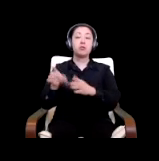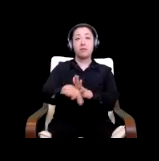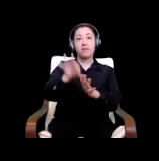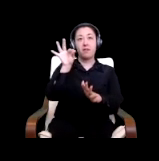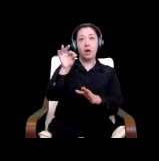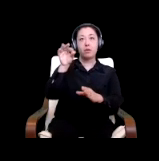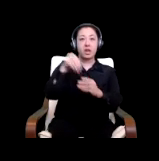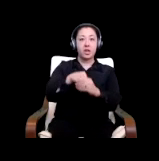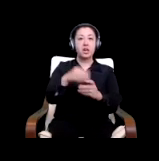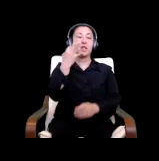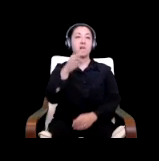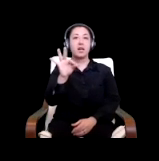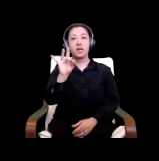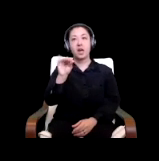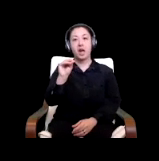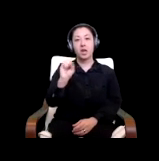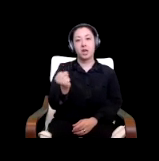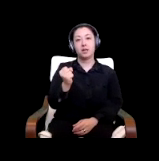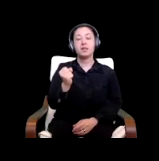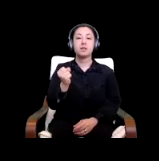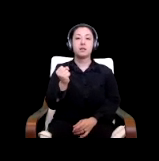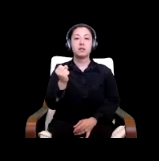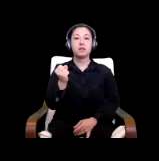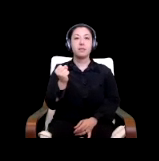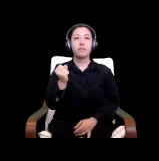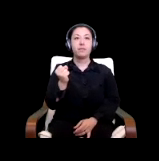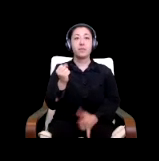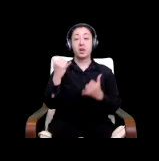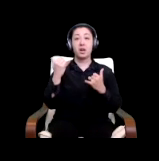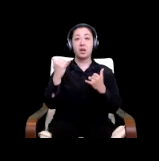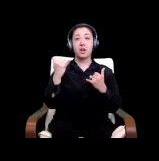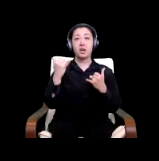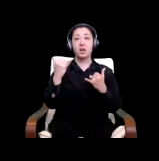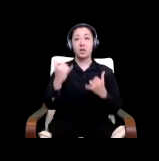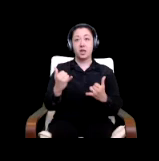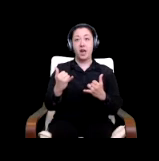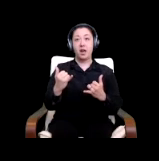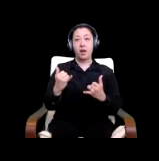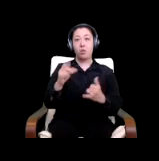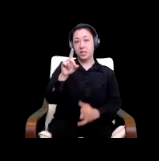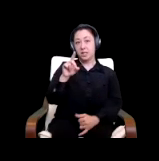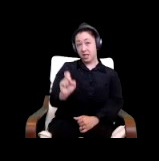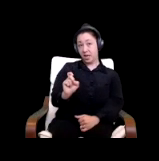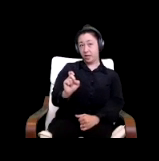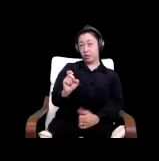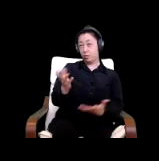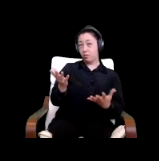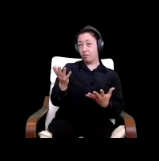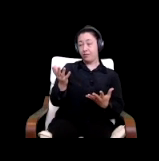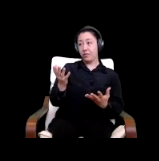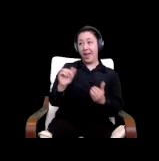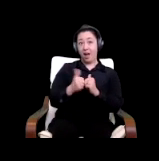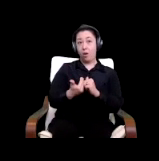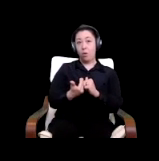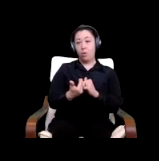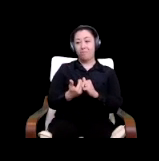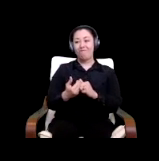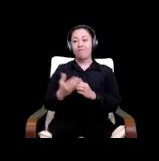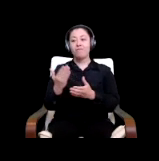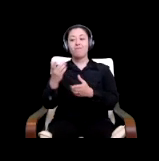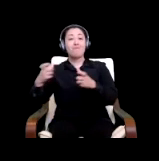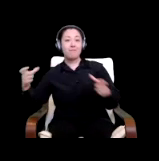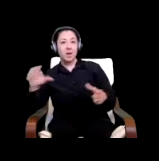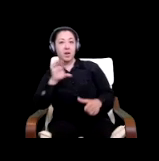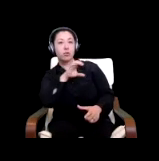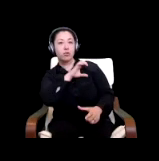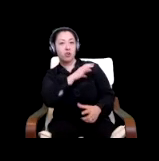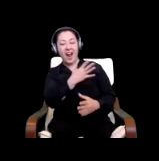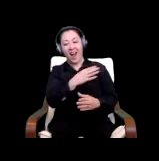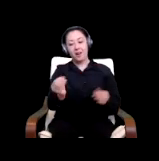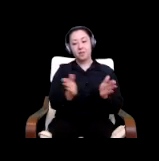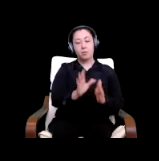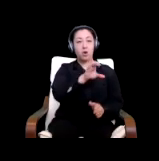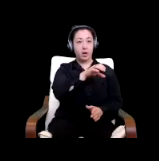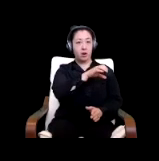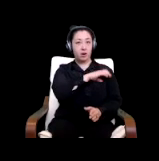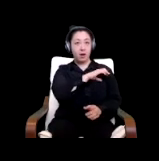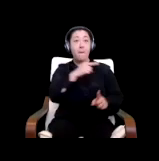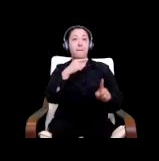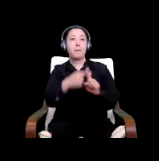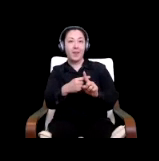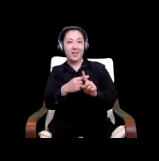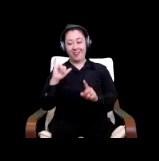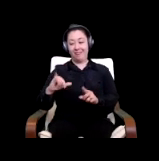1980s. So a diagnosis is made based on major and minor criteria and the presence of the CHD7